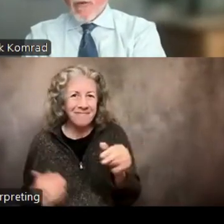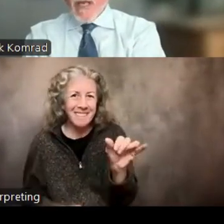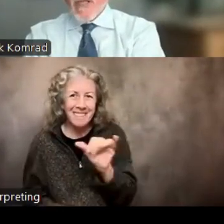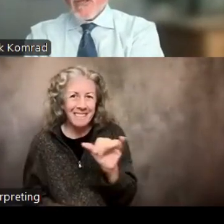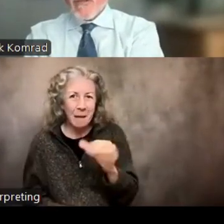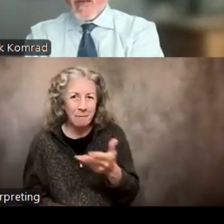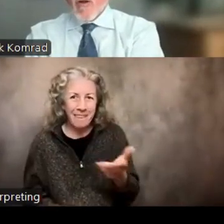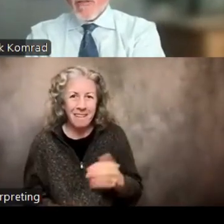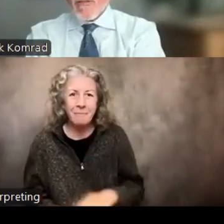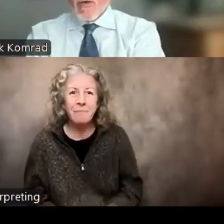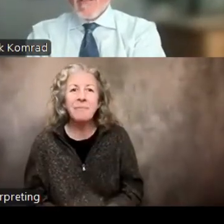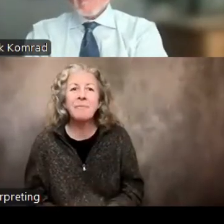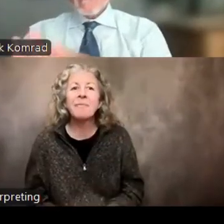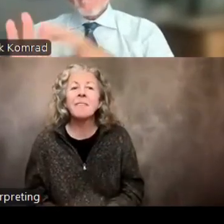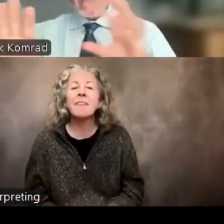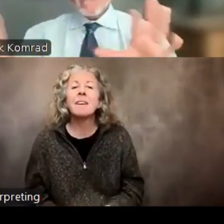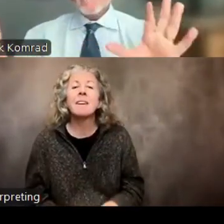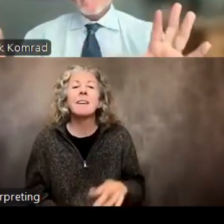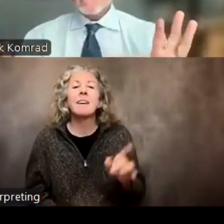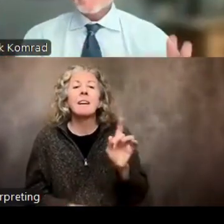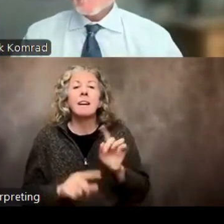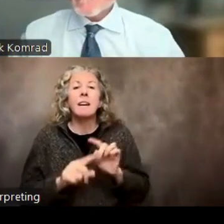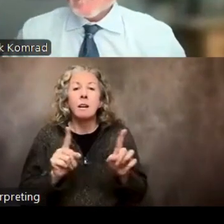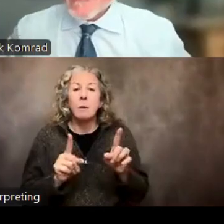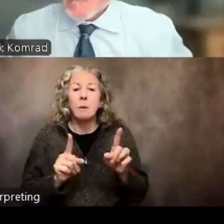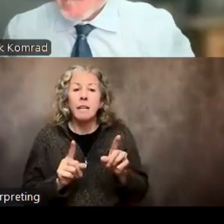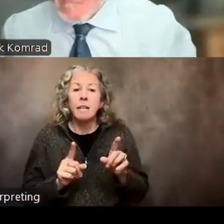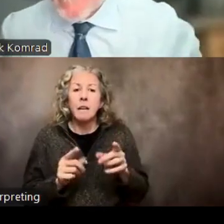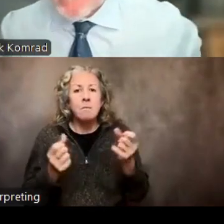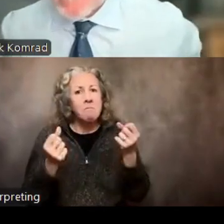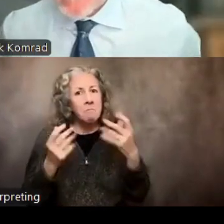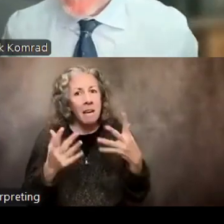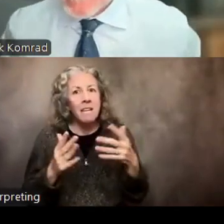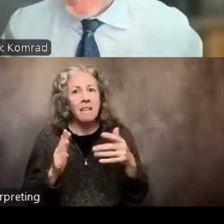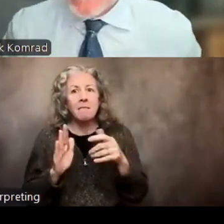remind you that although many of these jurisdictions have these